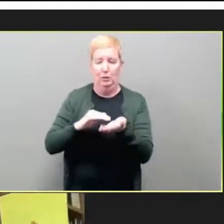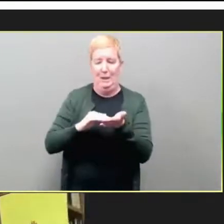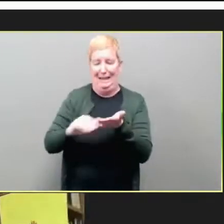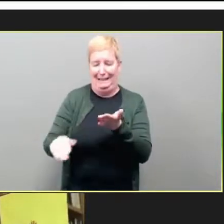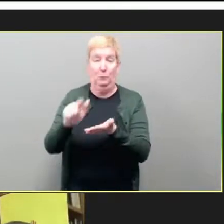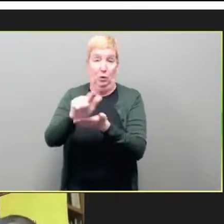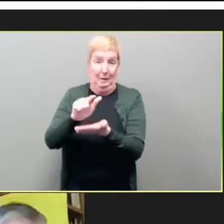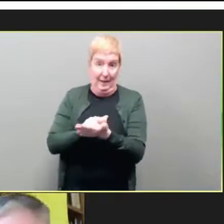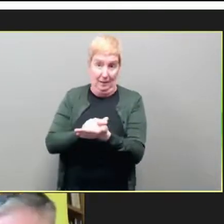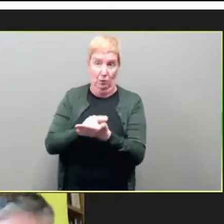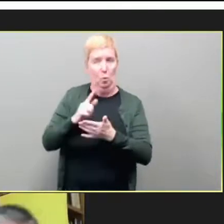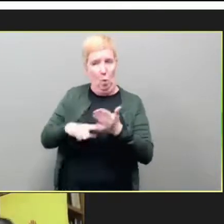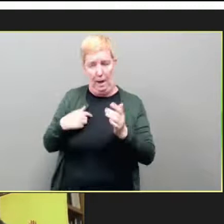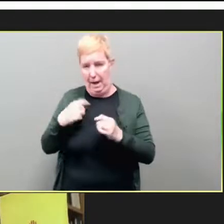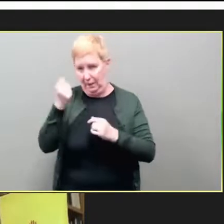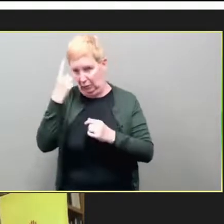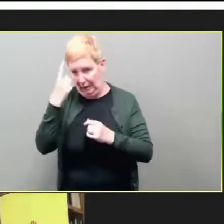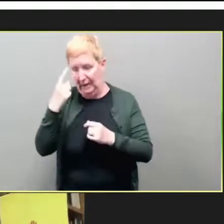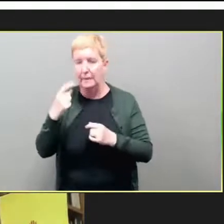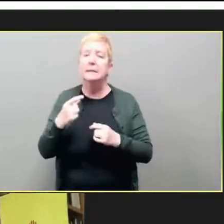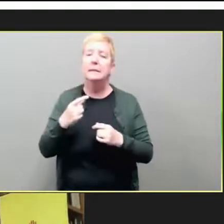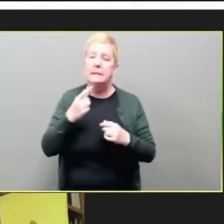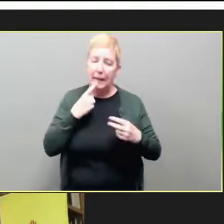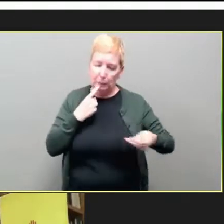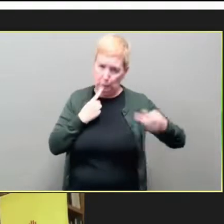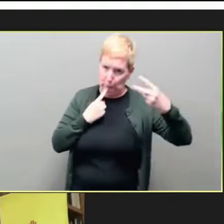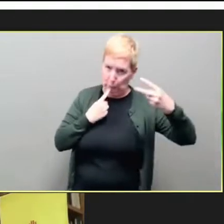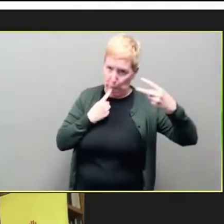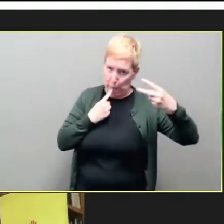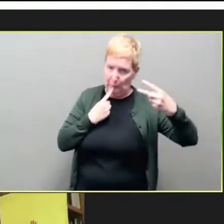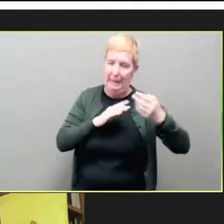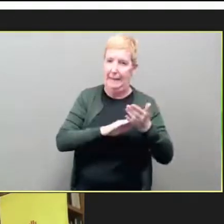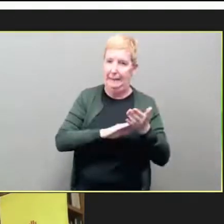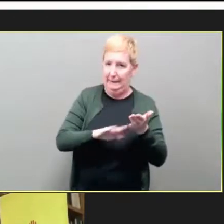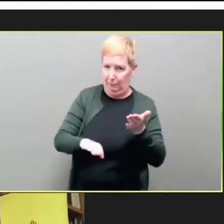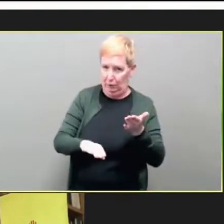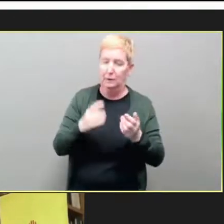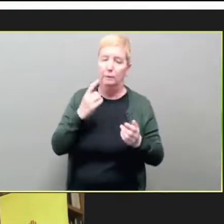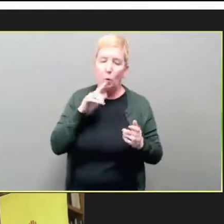understand, it only allows two types of exemptions for Children um required